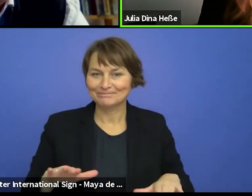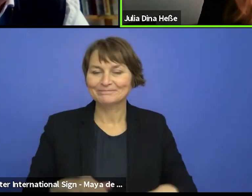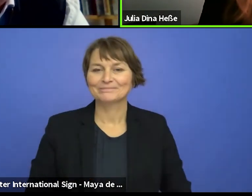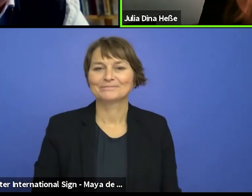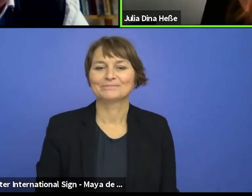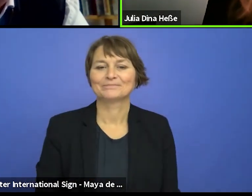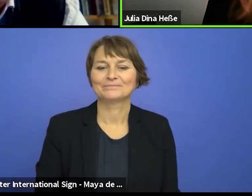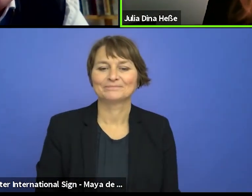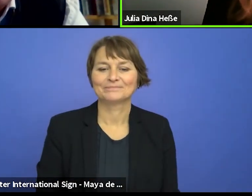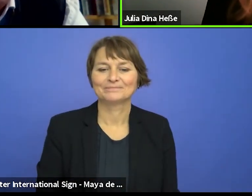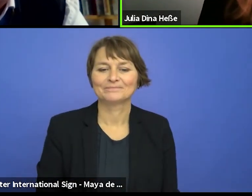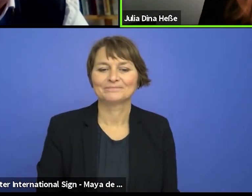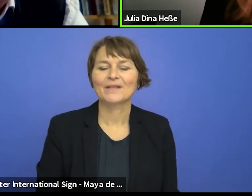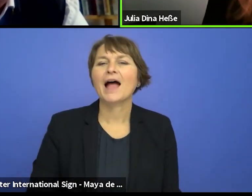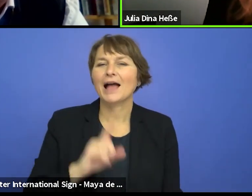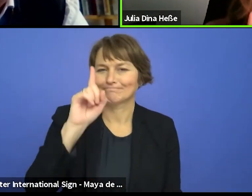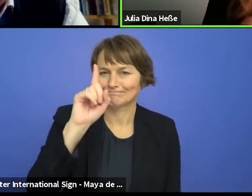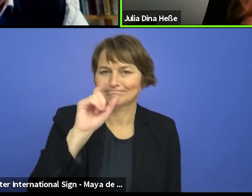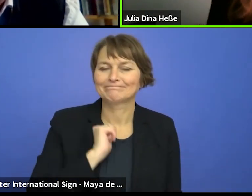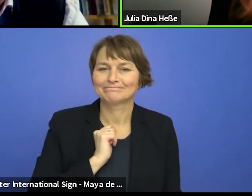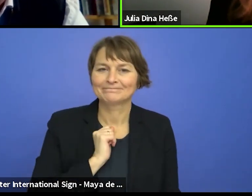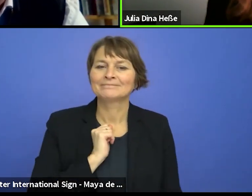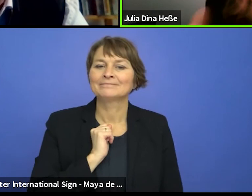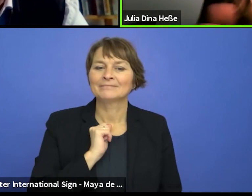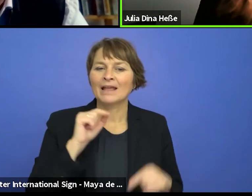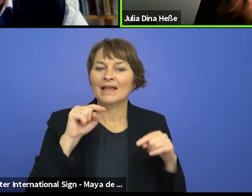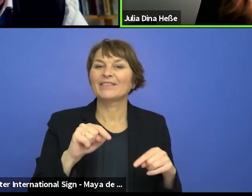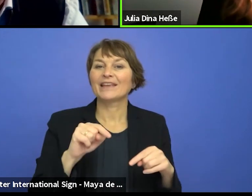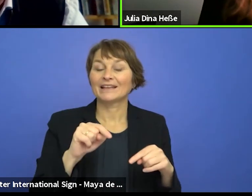Oh yeah and we are not we're not changing the breakout rooms so once you have